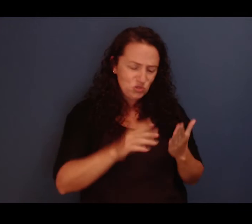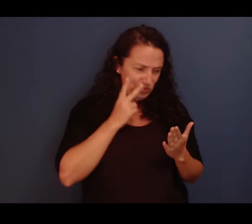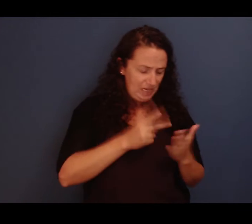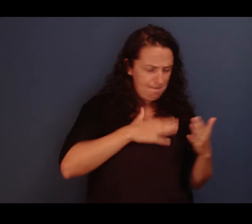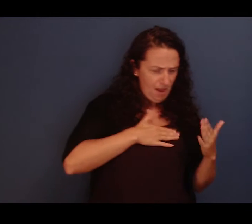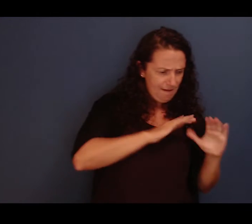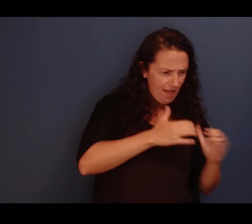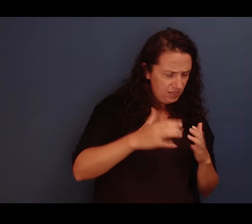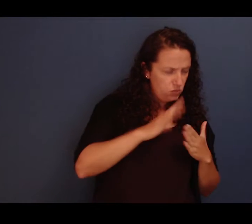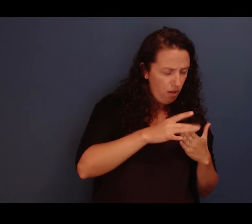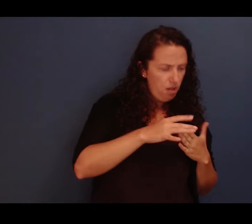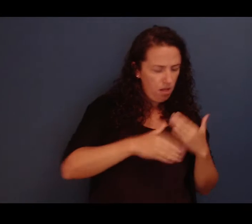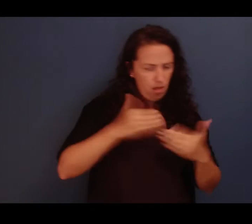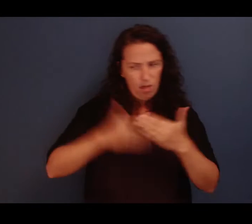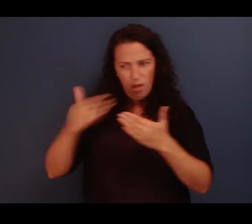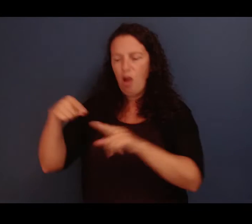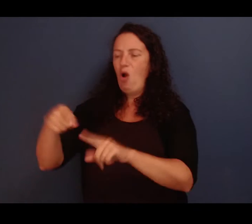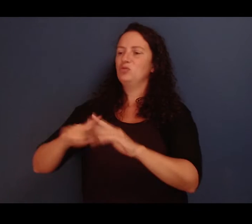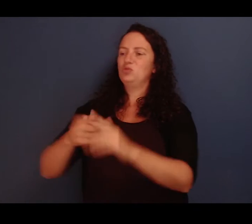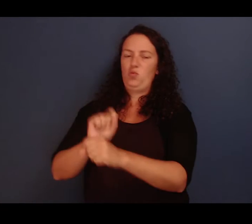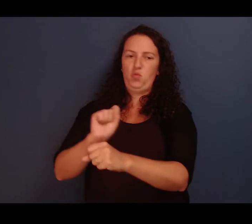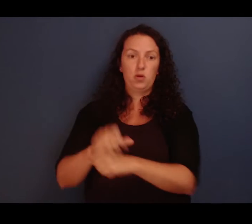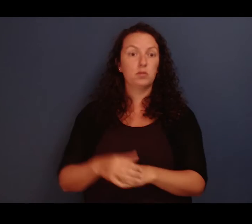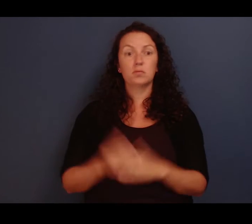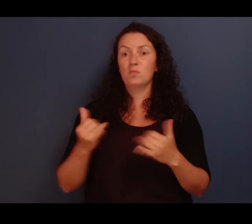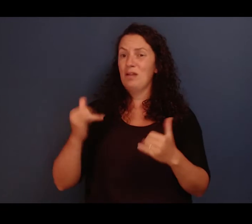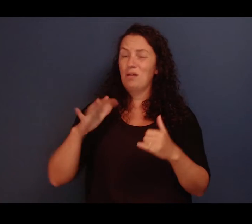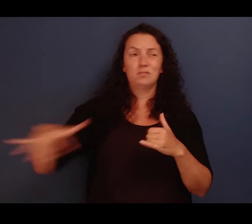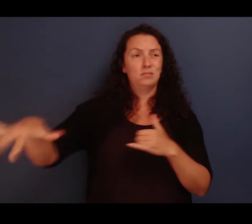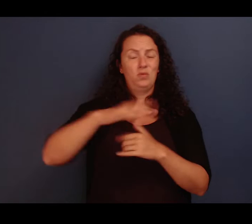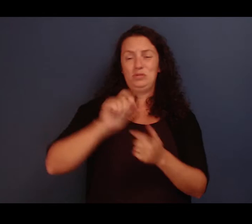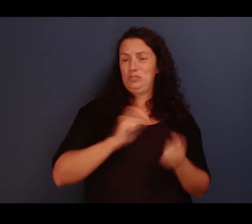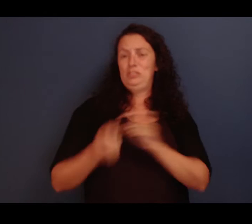Right now, our national and local workscapes are changing rapidly and profoundly. PCC will